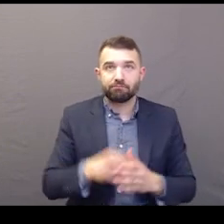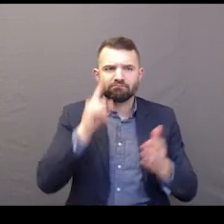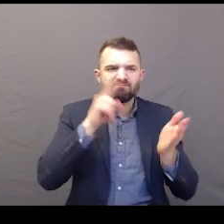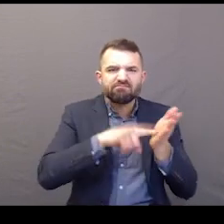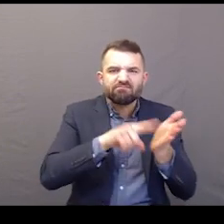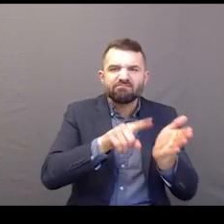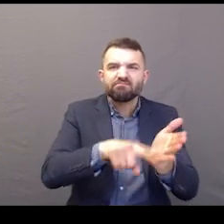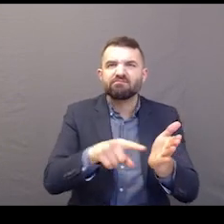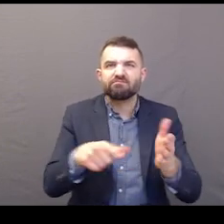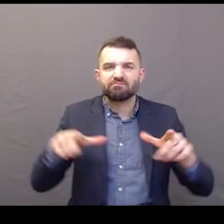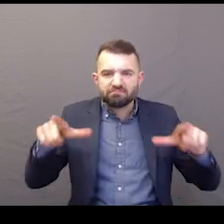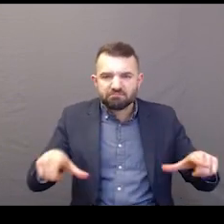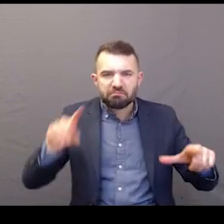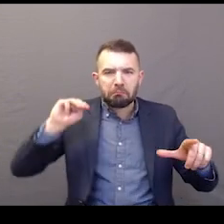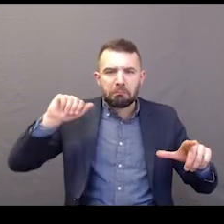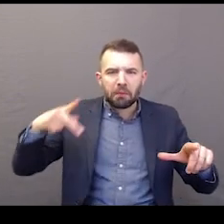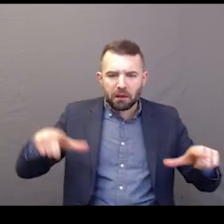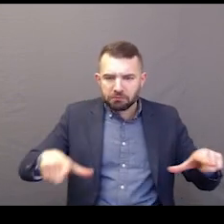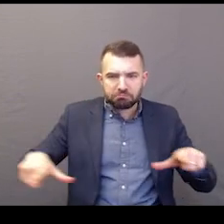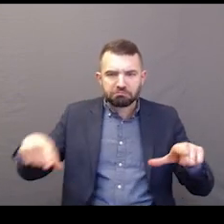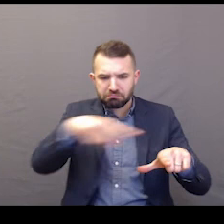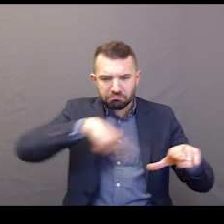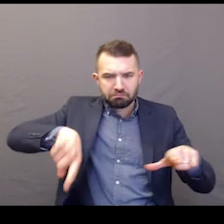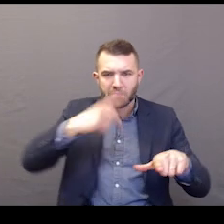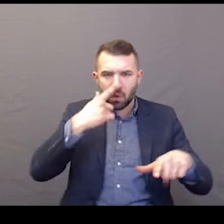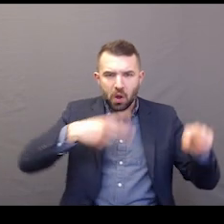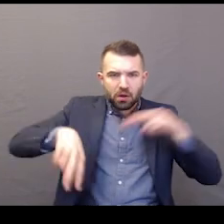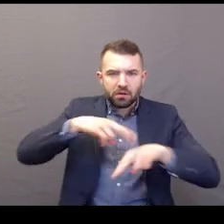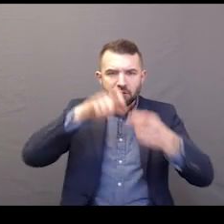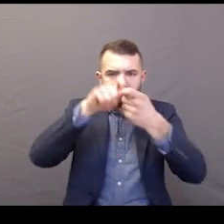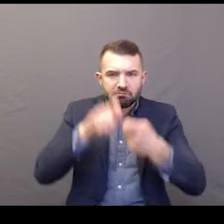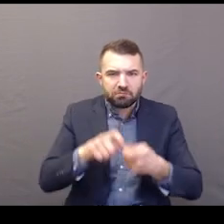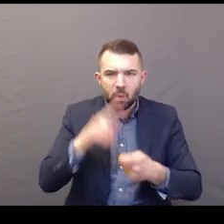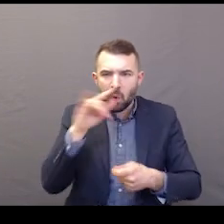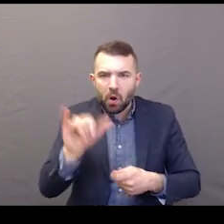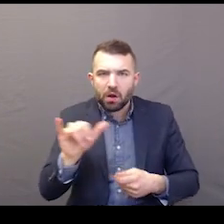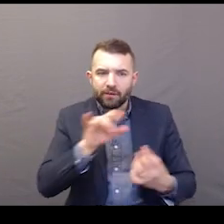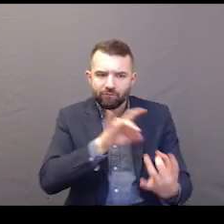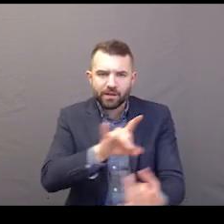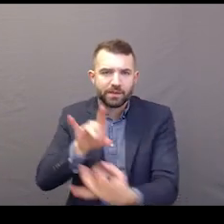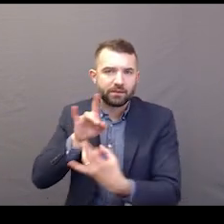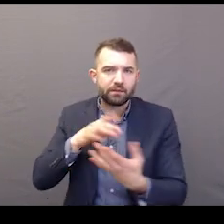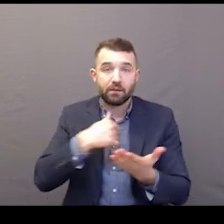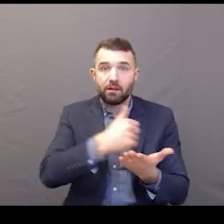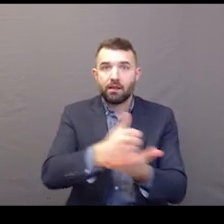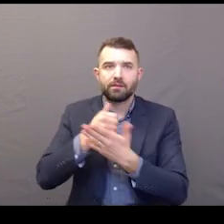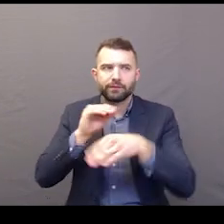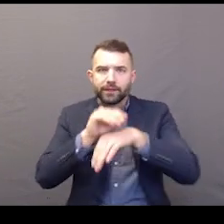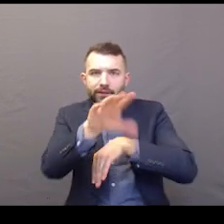download detailed roll plots and share your thoughts to inform our future outreach.